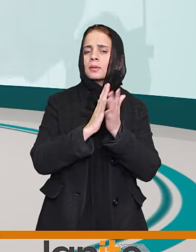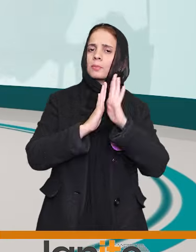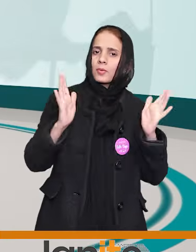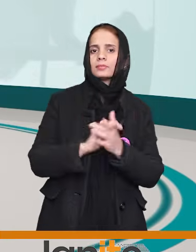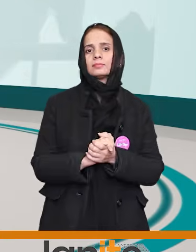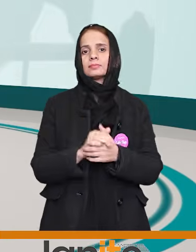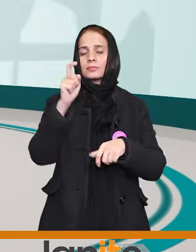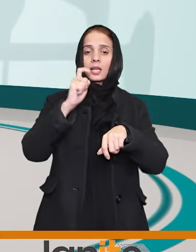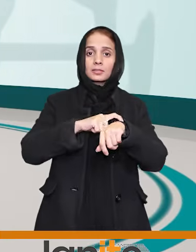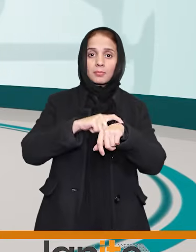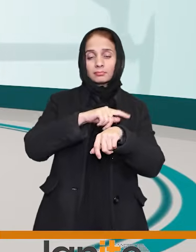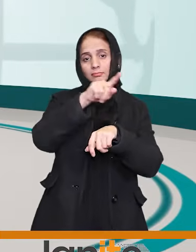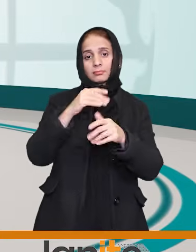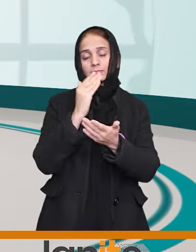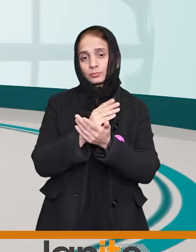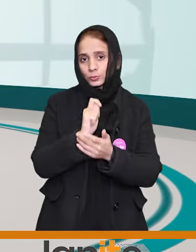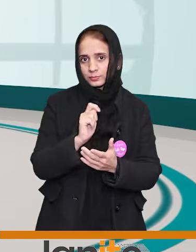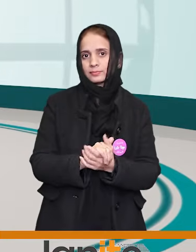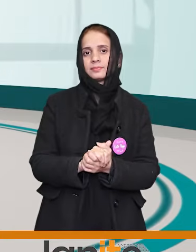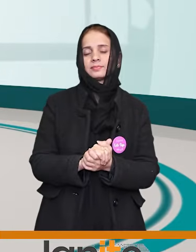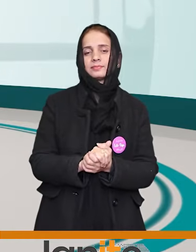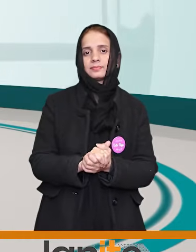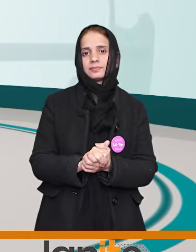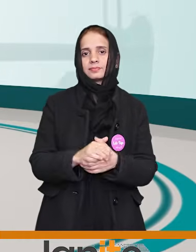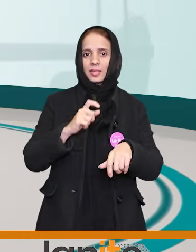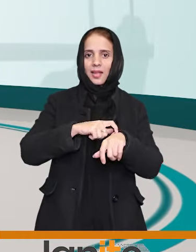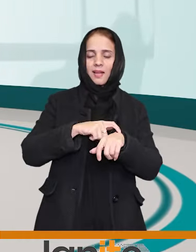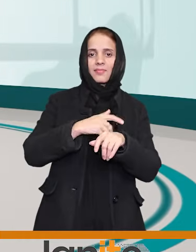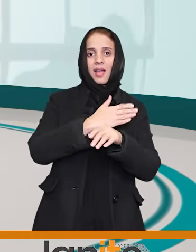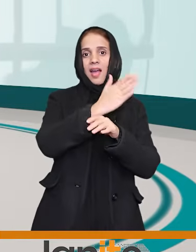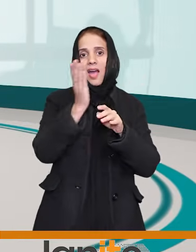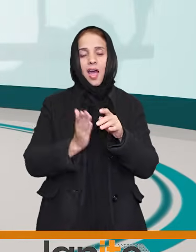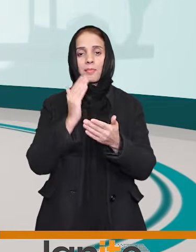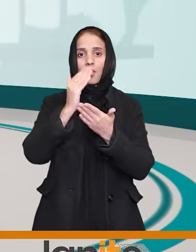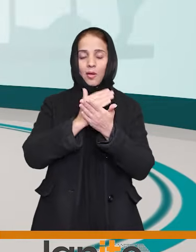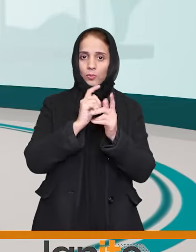if you are punctual, if you abide by the timeframe,